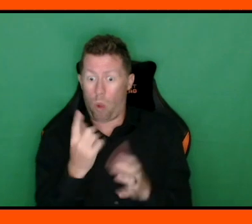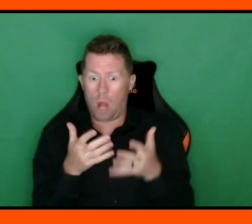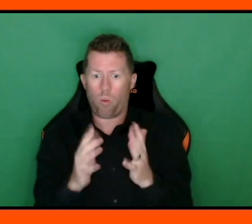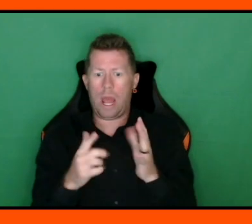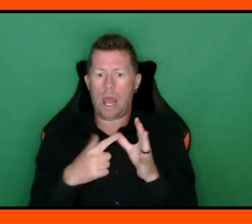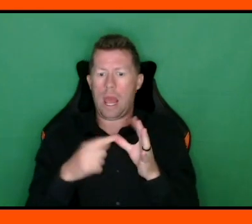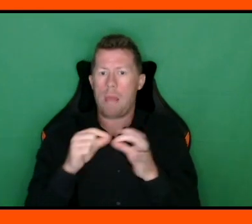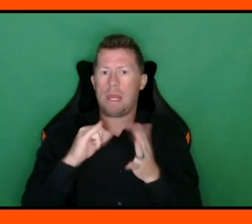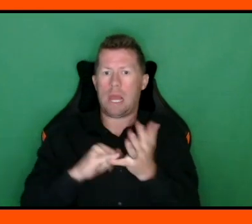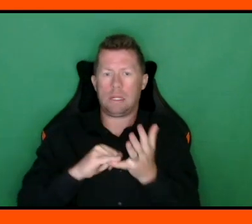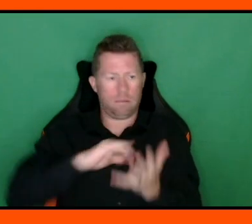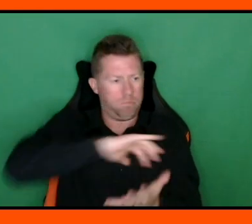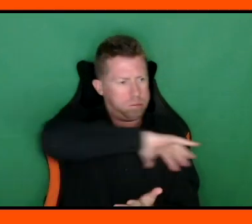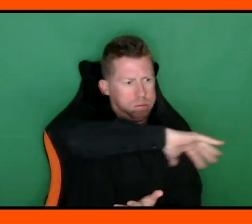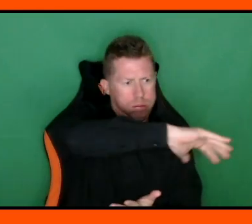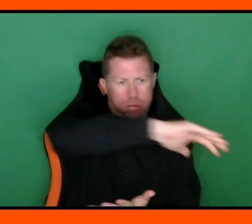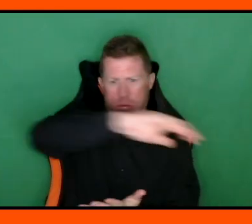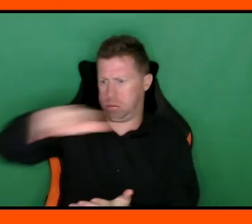and produces data to inform our nation.